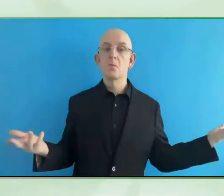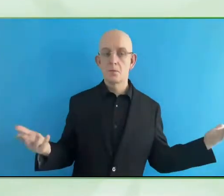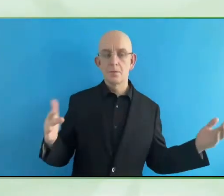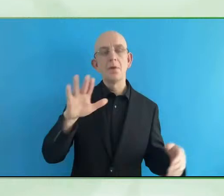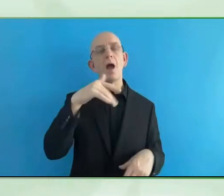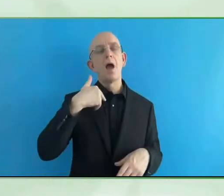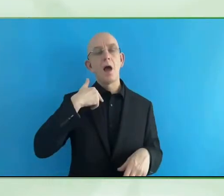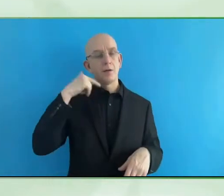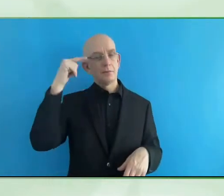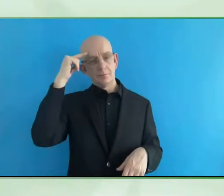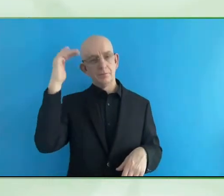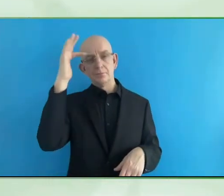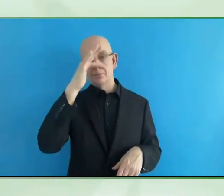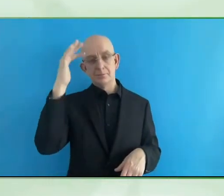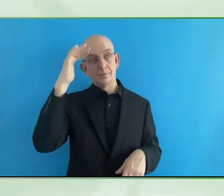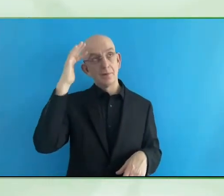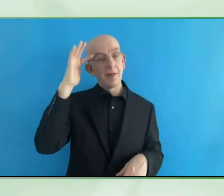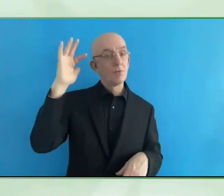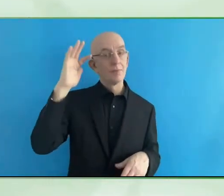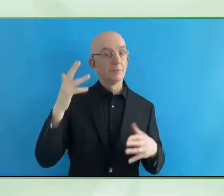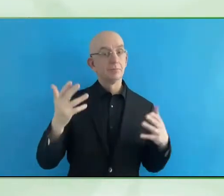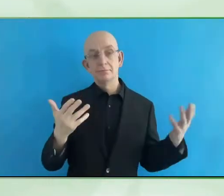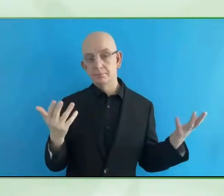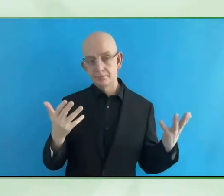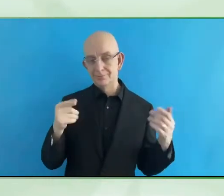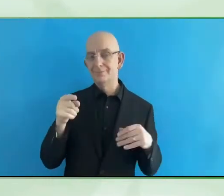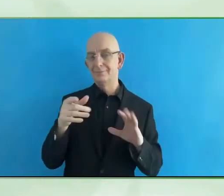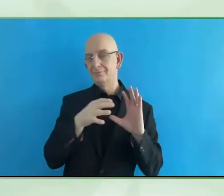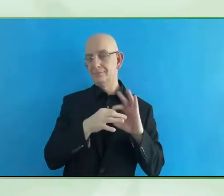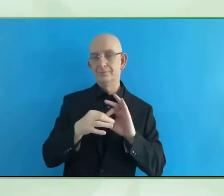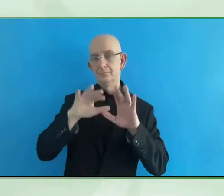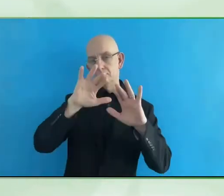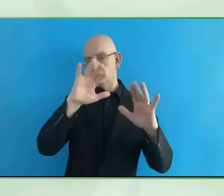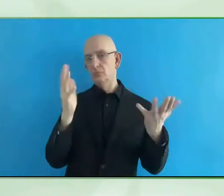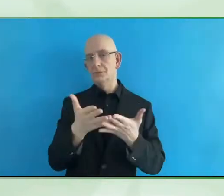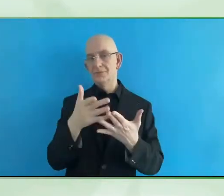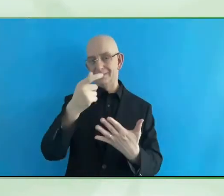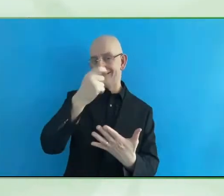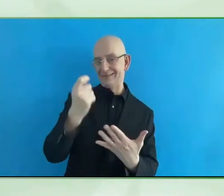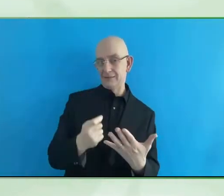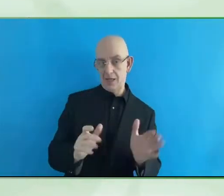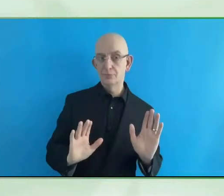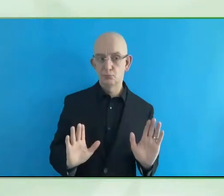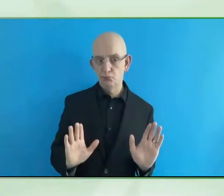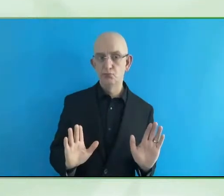This minor change that is going to suit most of the population.